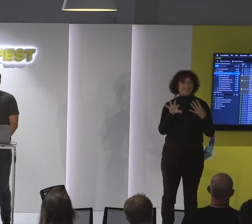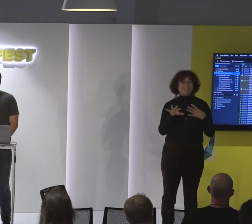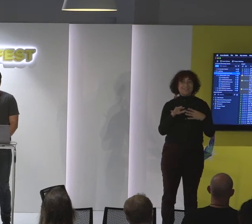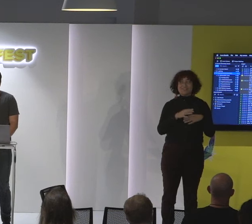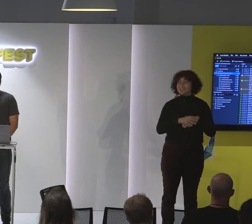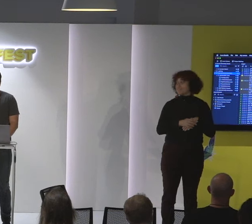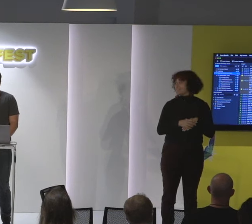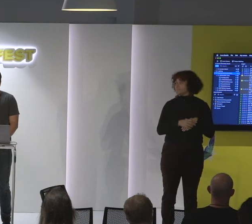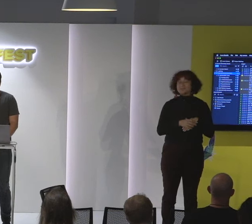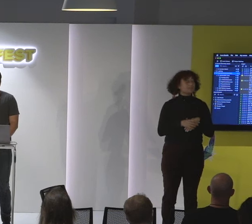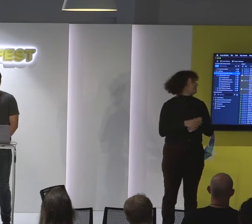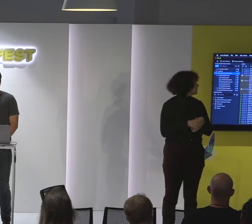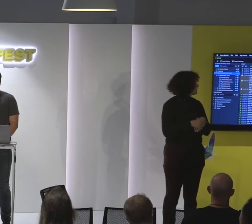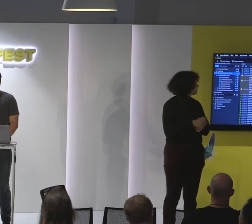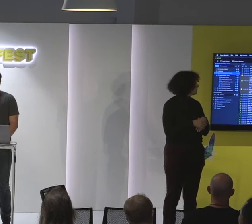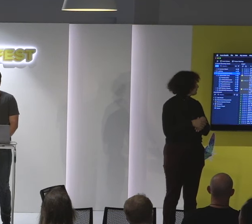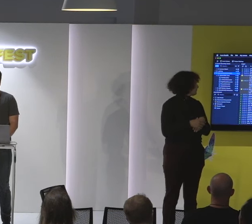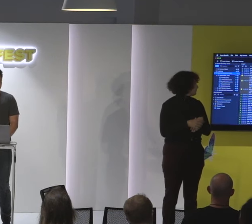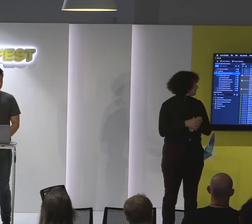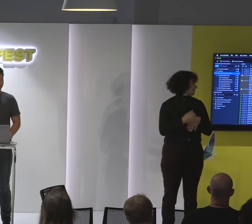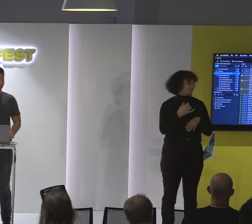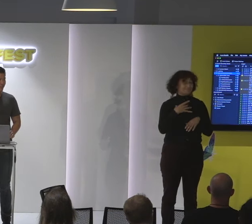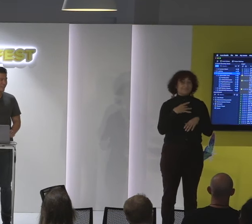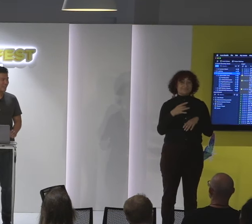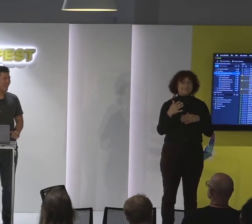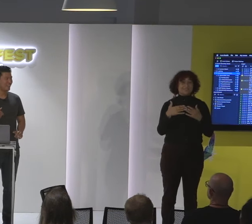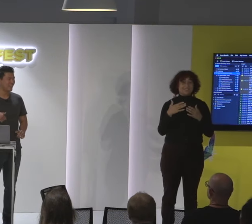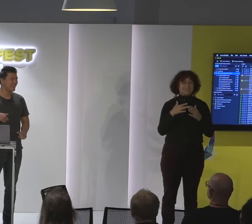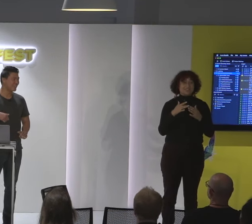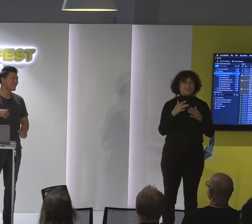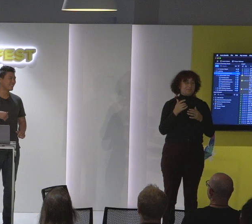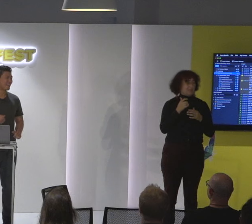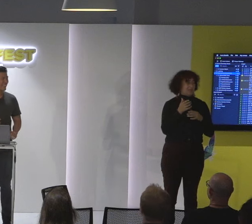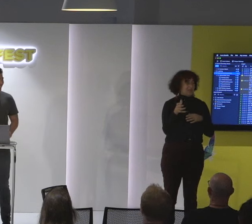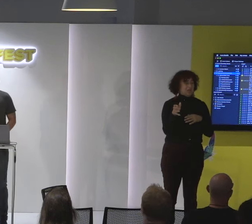and manipulate them very easily. Let's tone down the audio now. It's too loud.